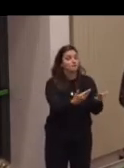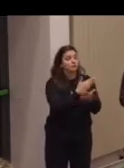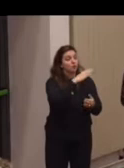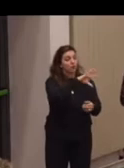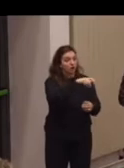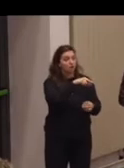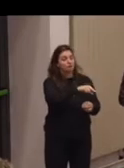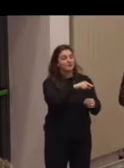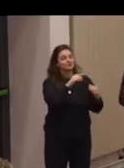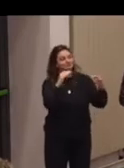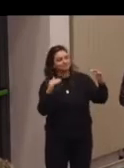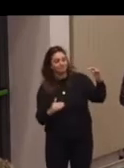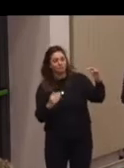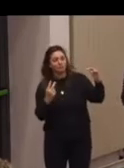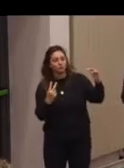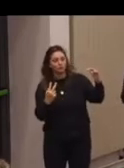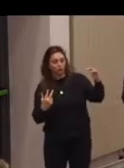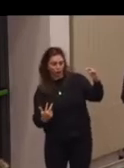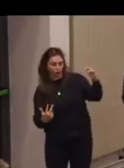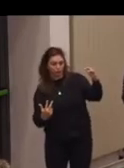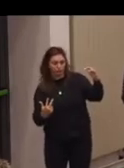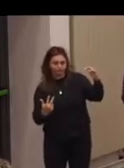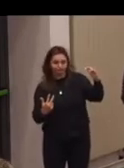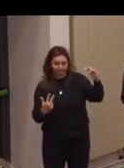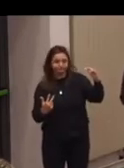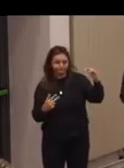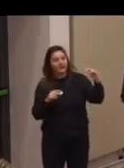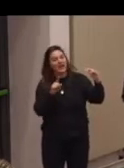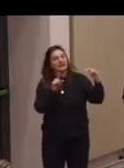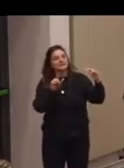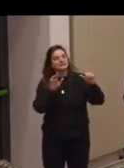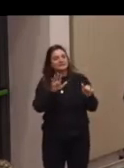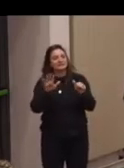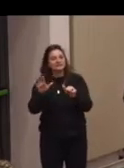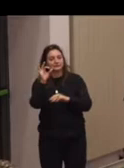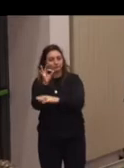than for other children. So taking those two together, if we consider exclusion of children